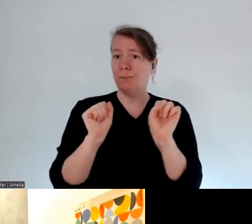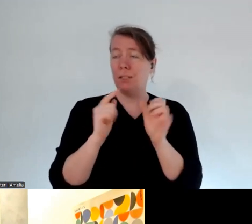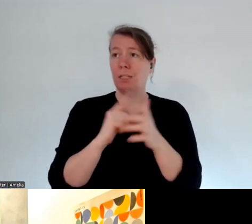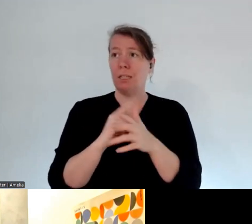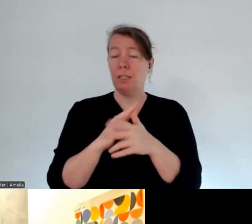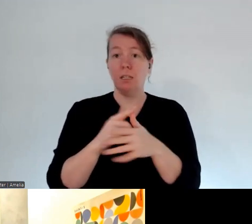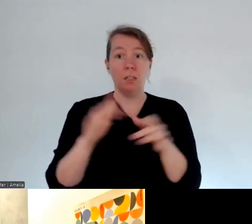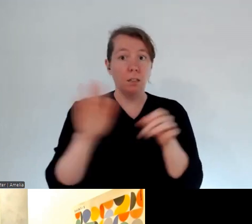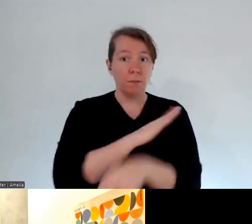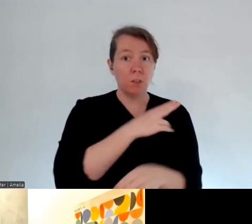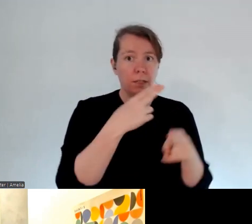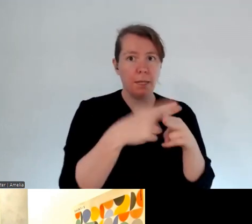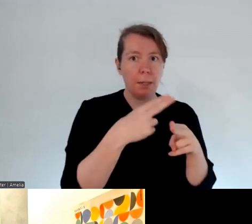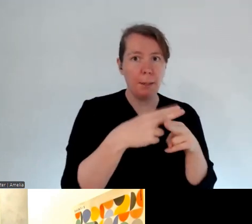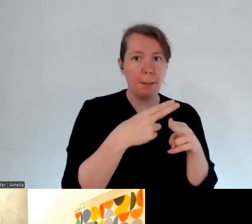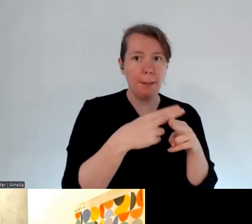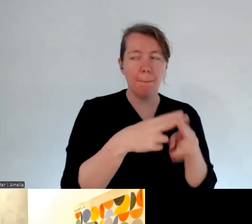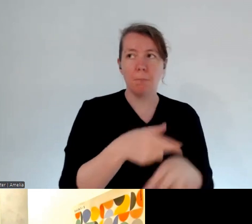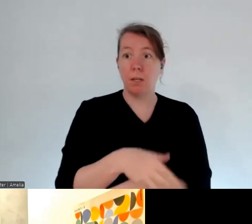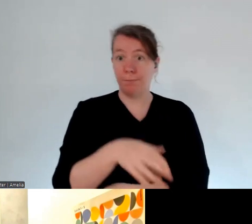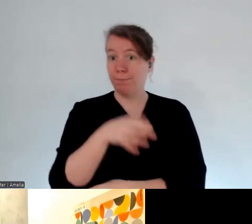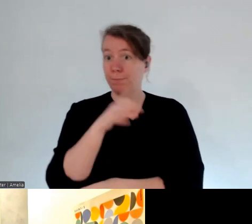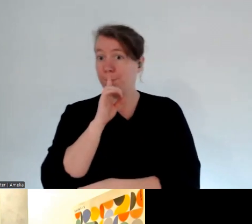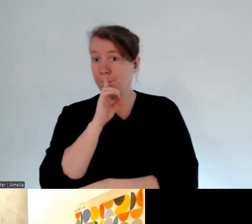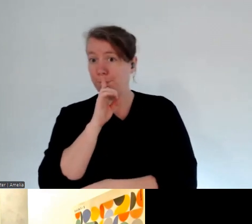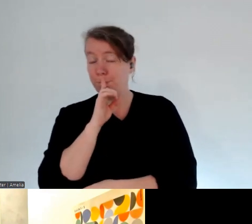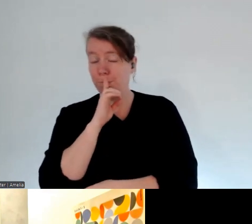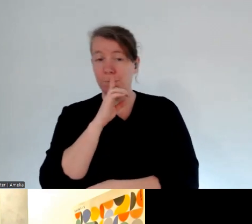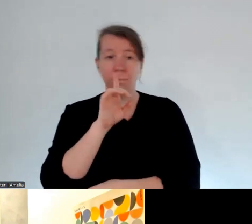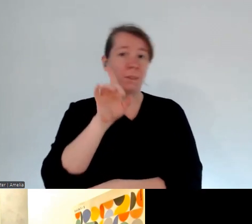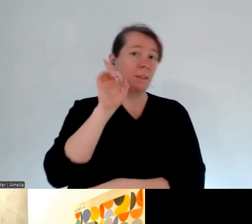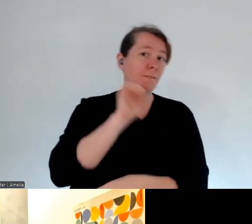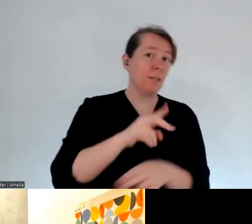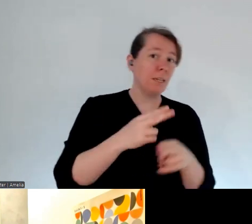um, are they anonymous, um, if a student is telling someone else's story do they have that person's permission